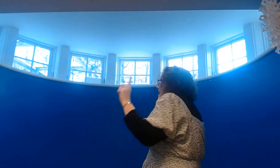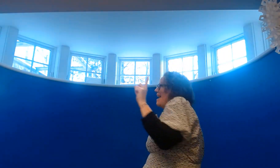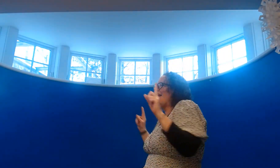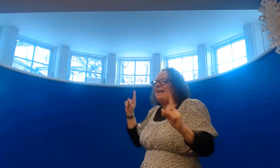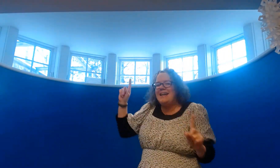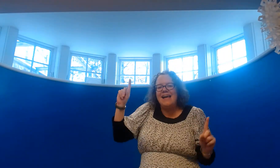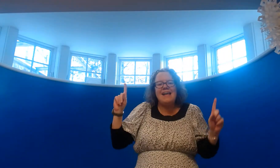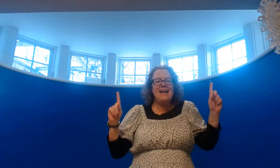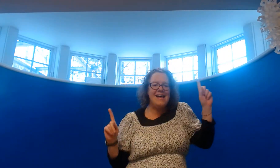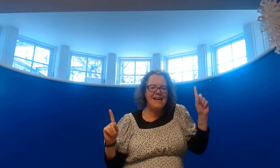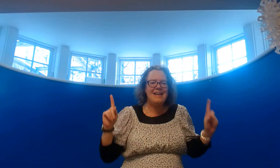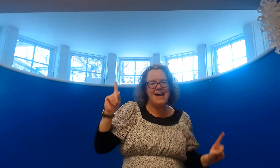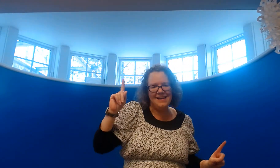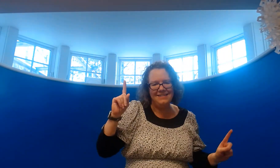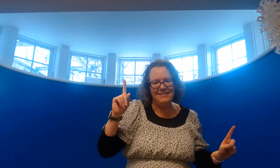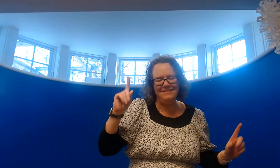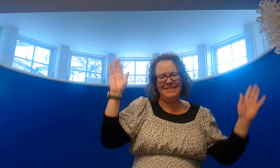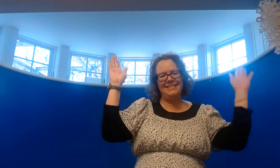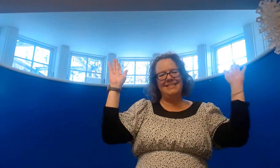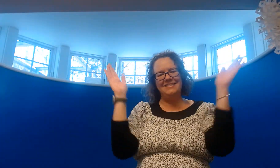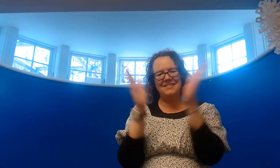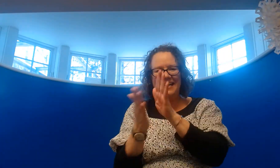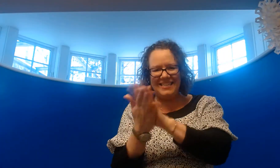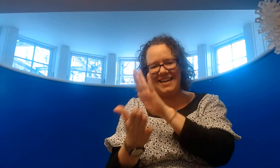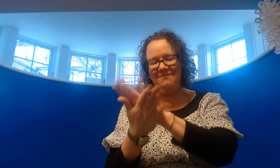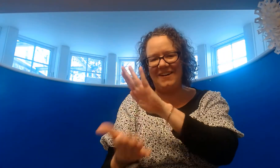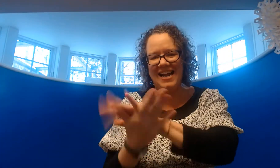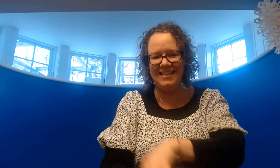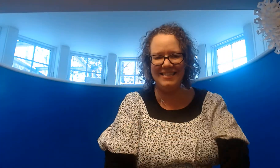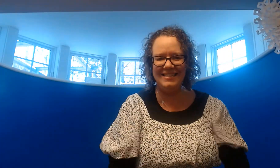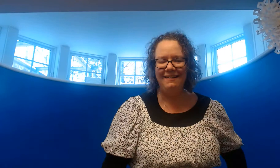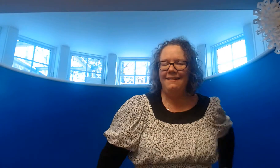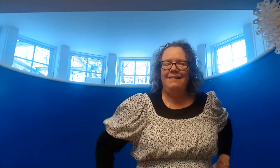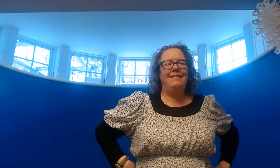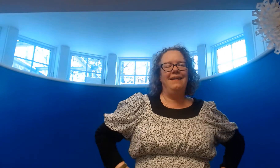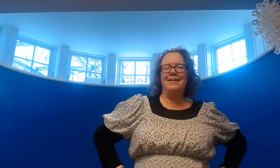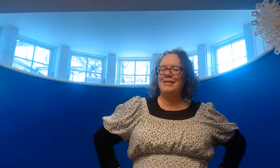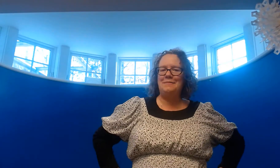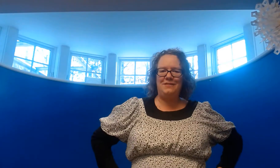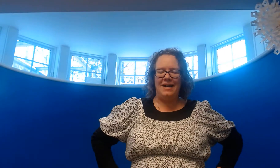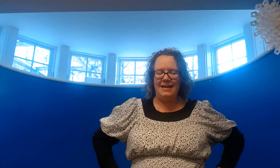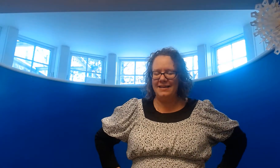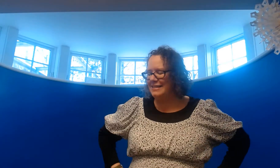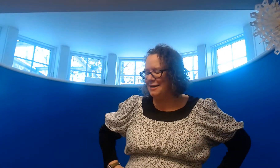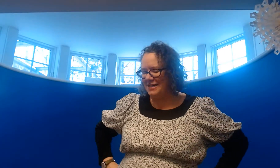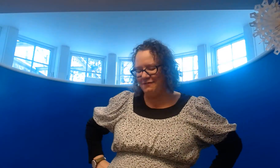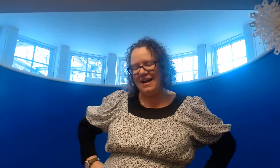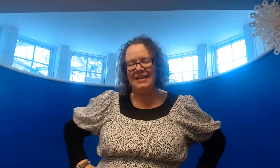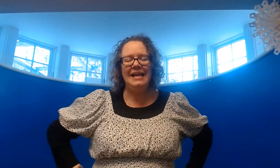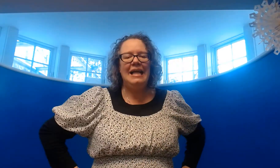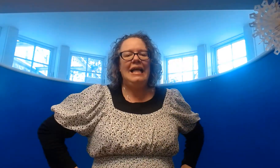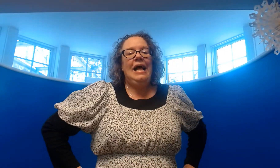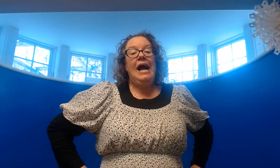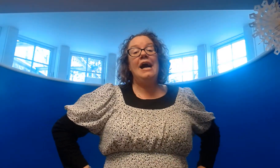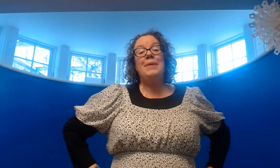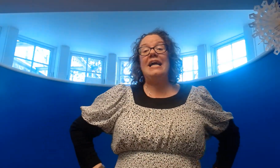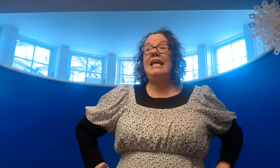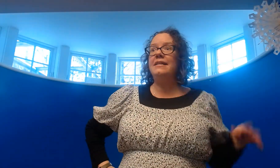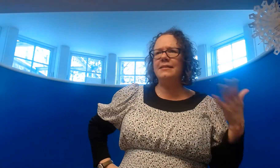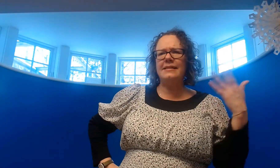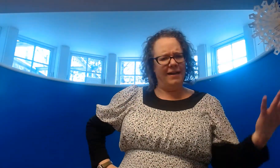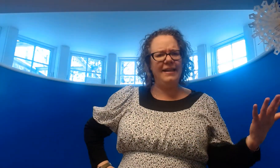Oh great job, friends! Oh so much fun, so much fun. Again this is kind of like the song